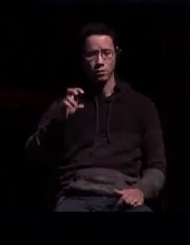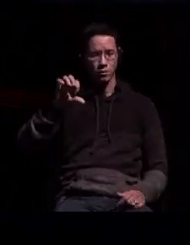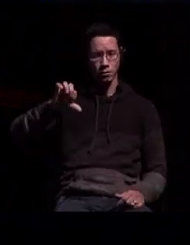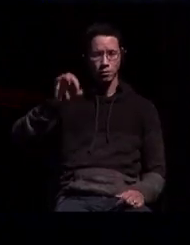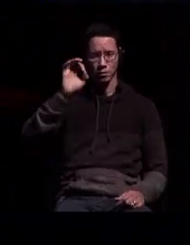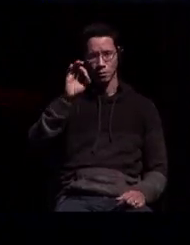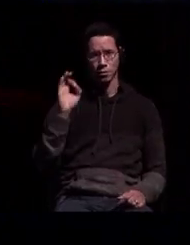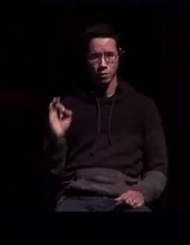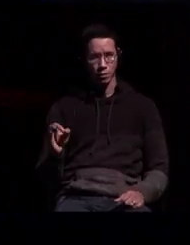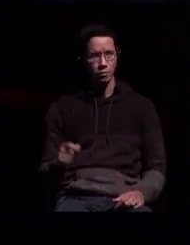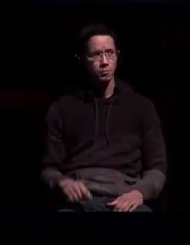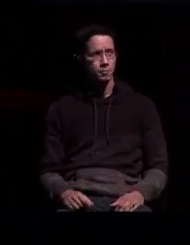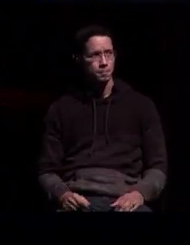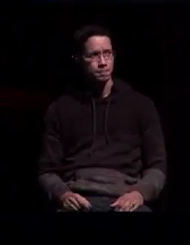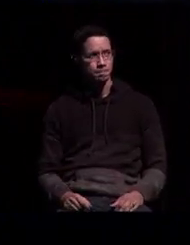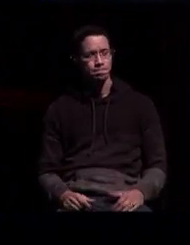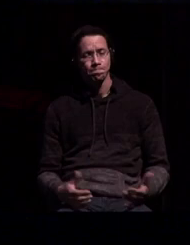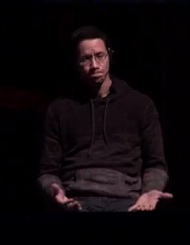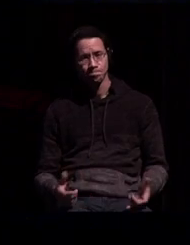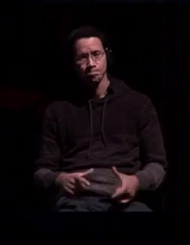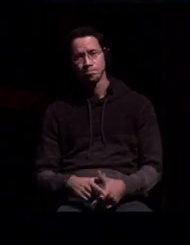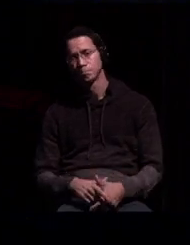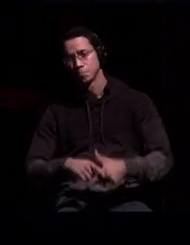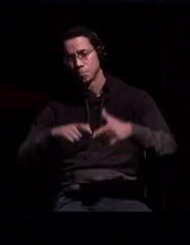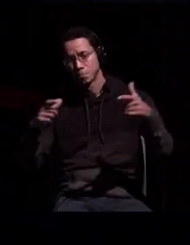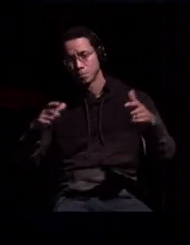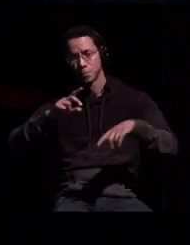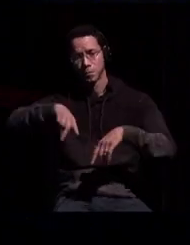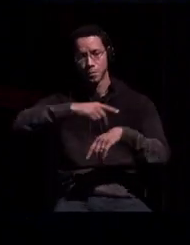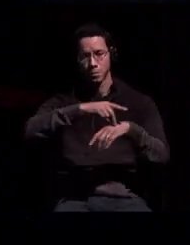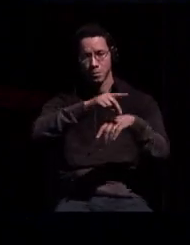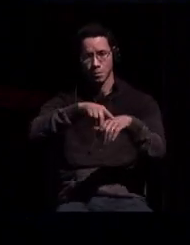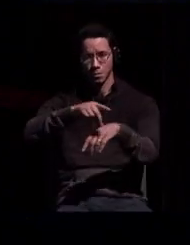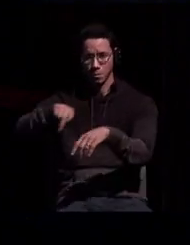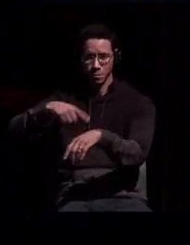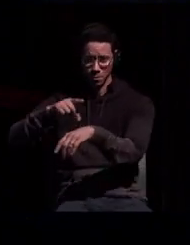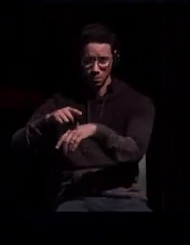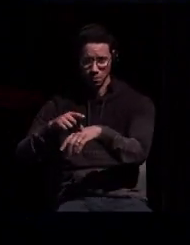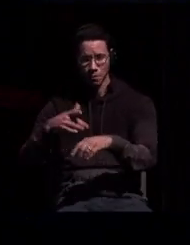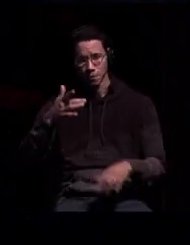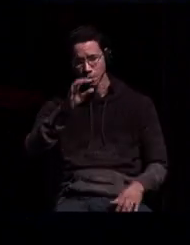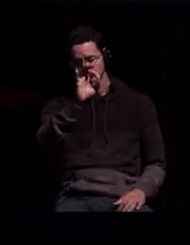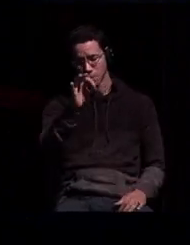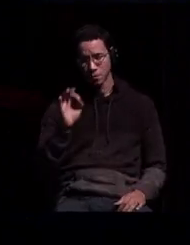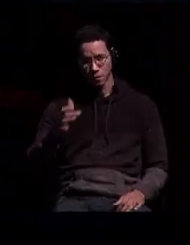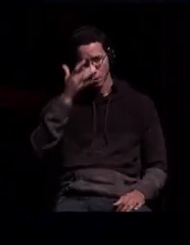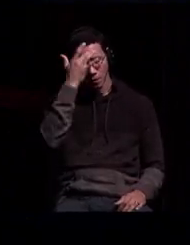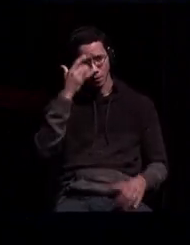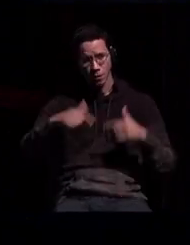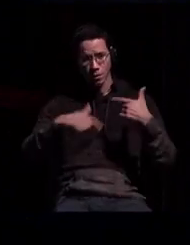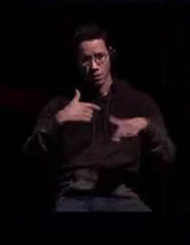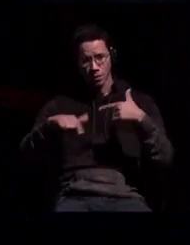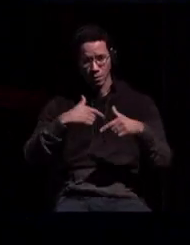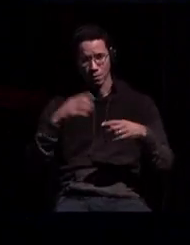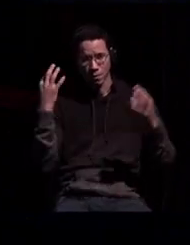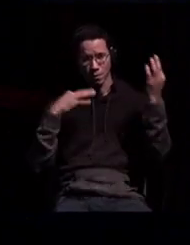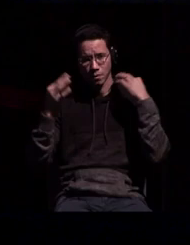In most countries, women conform the majority of workers in tourism. This means that tourism